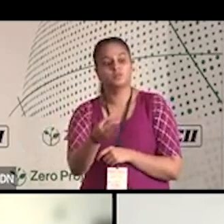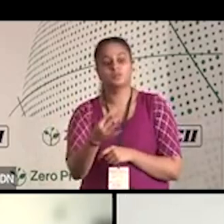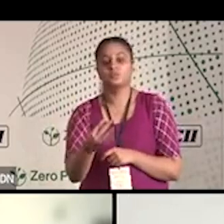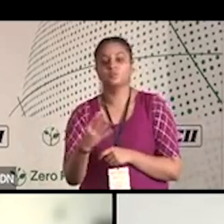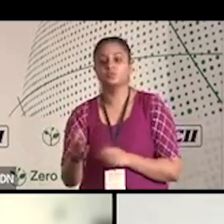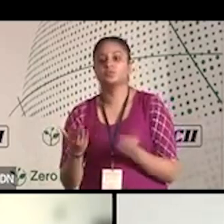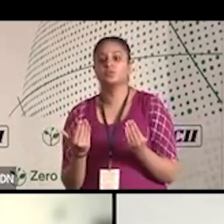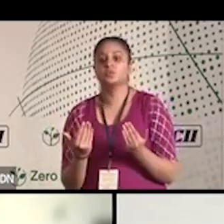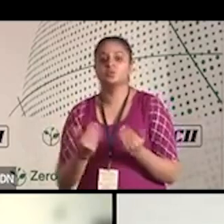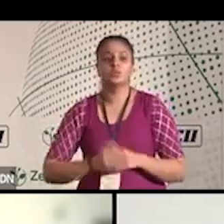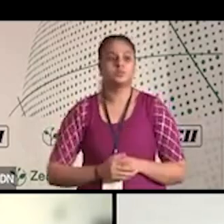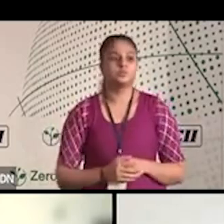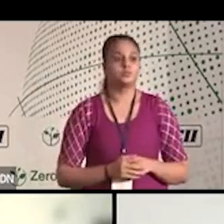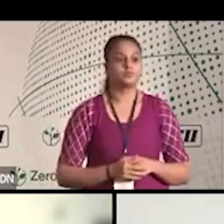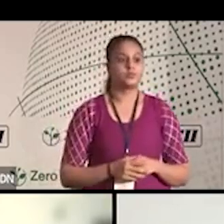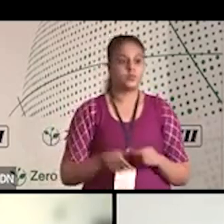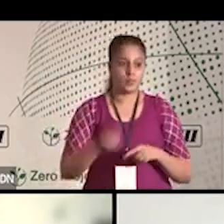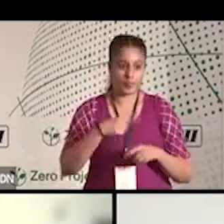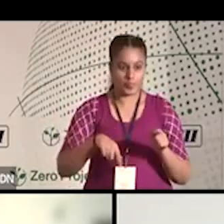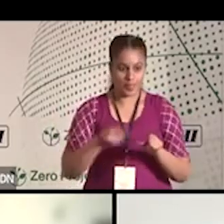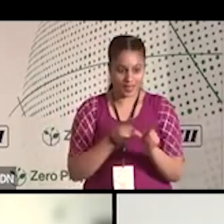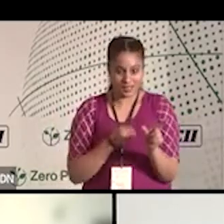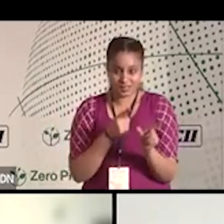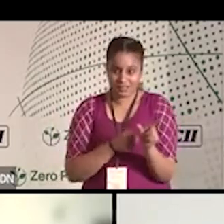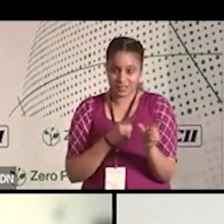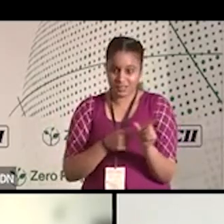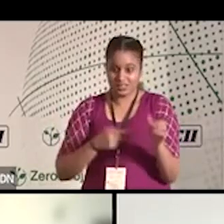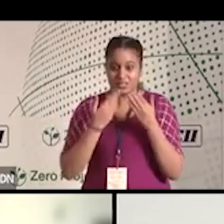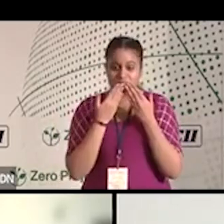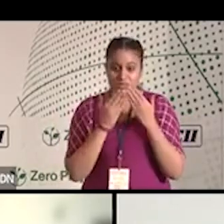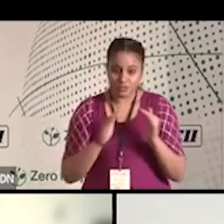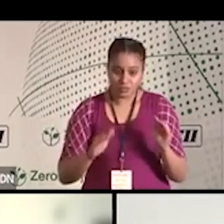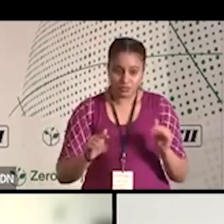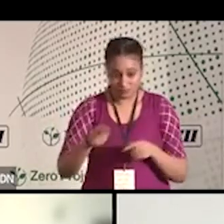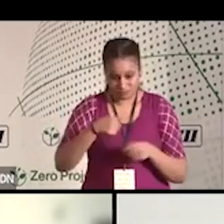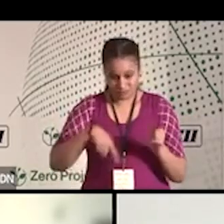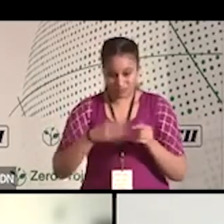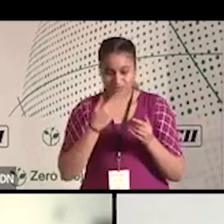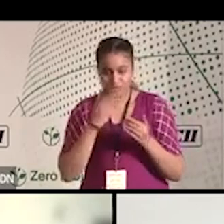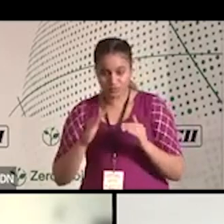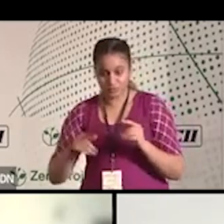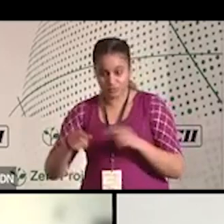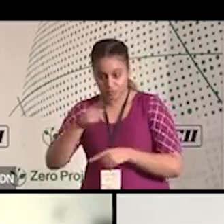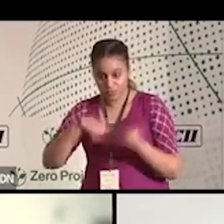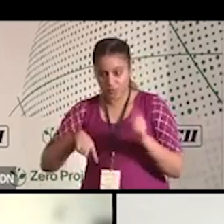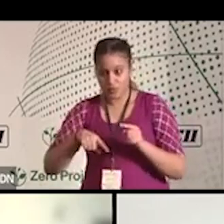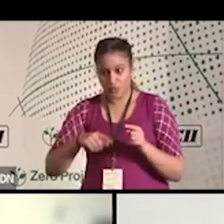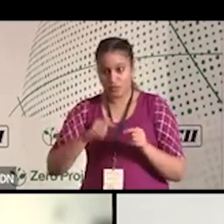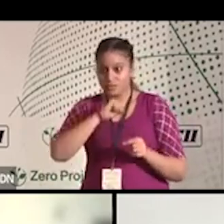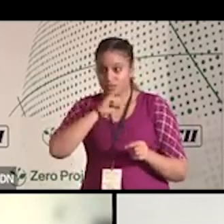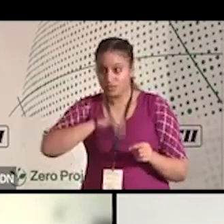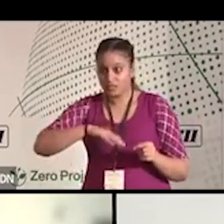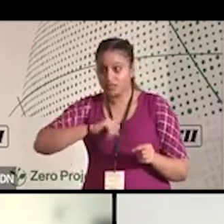And those formative years when the, you know, the child is in and is going through adult, you know, when the child is actually going